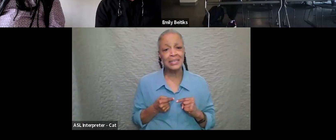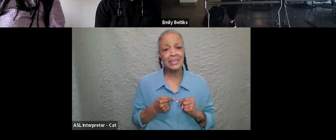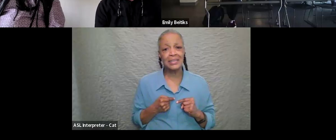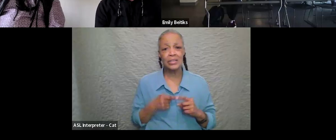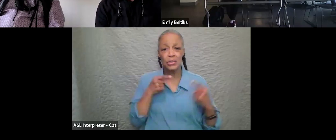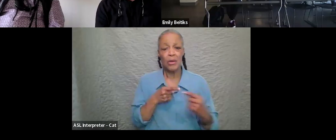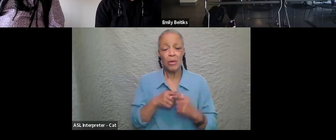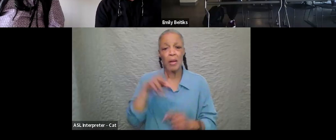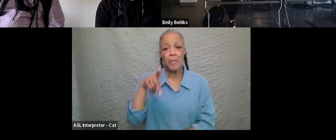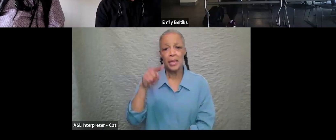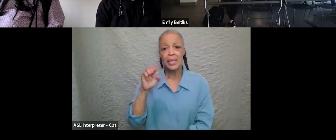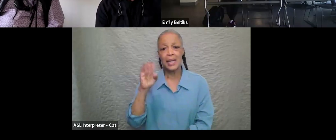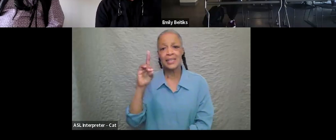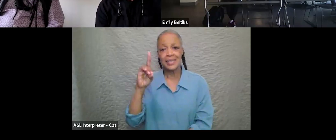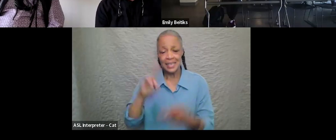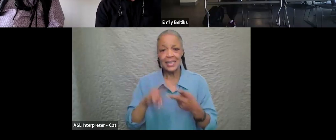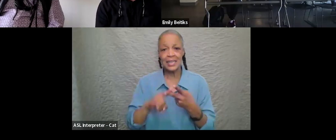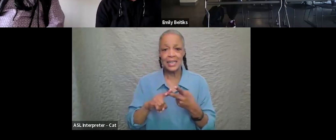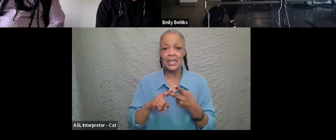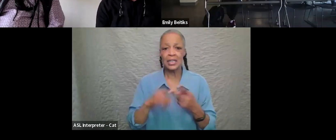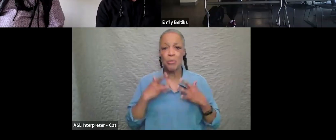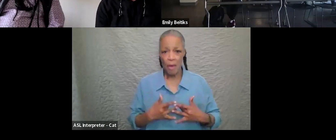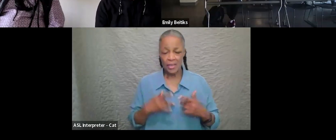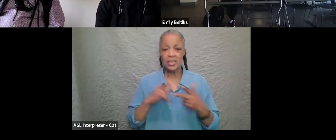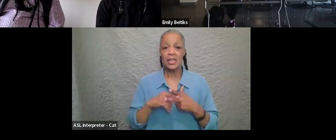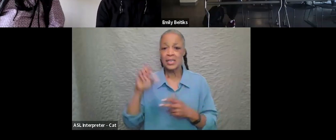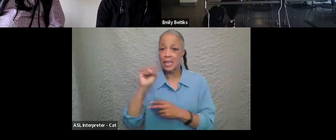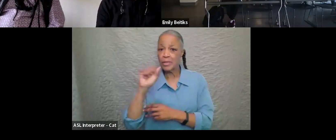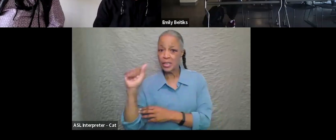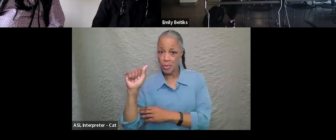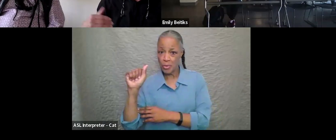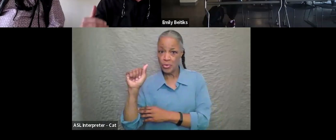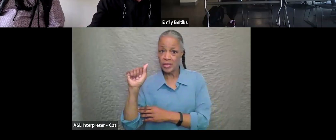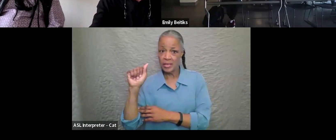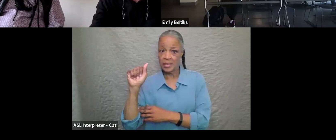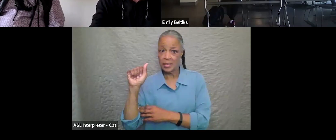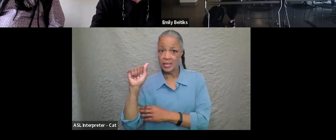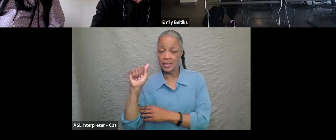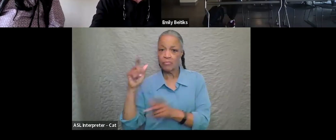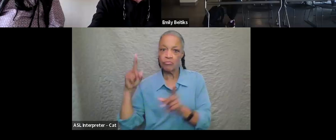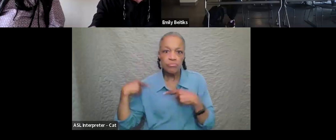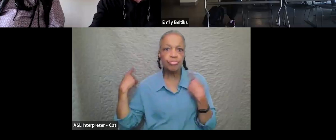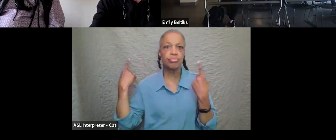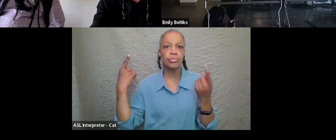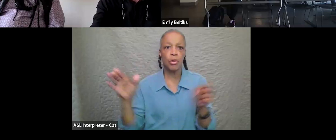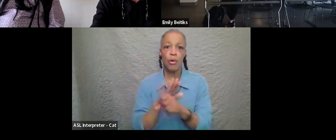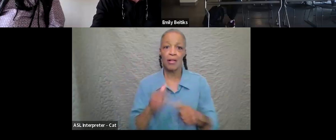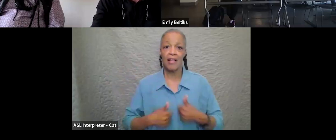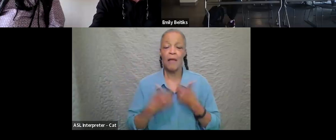depression, substance abuse, his whole life. All the while trying to do the right thing.